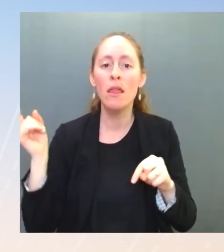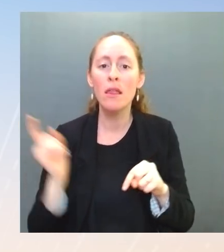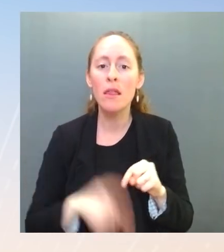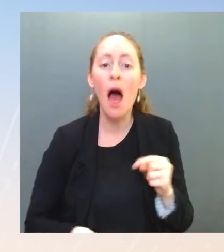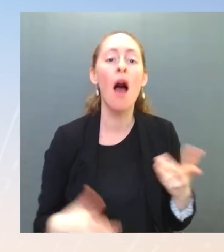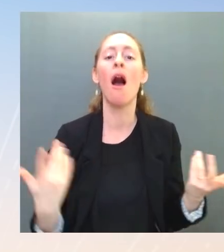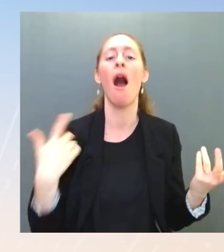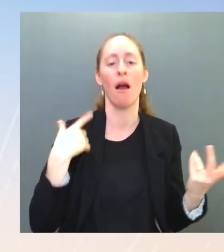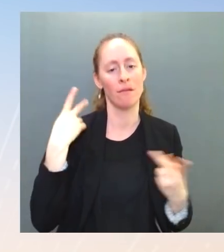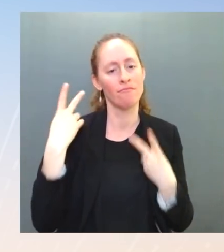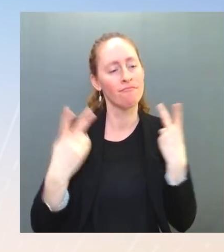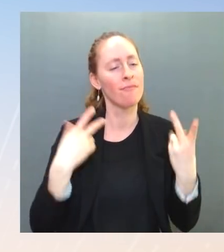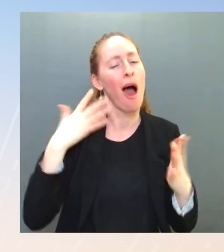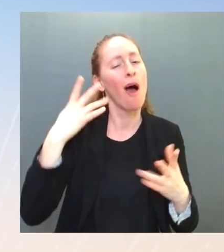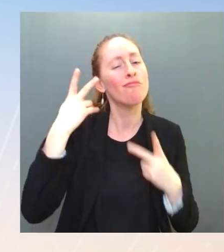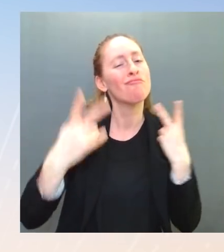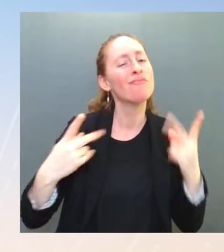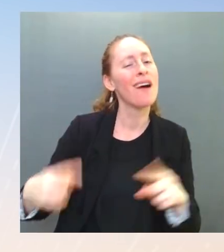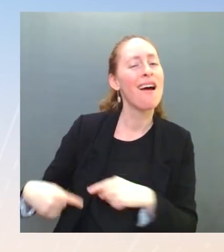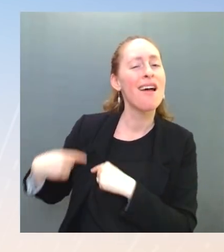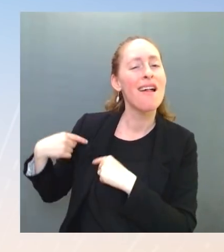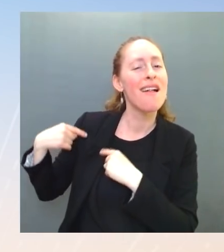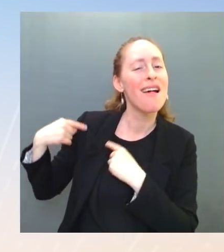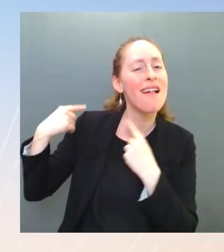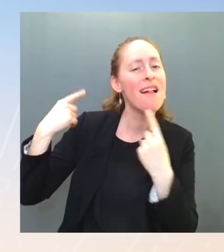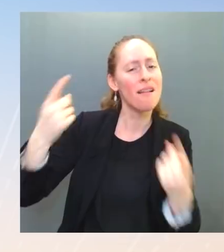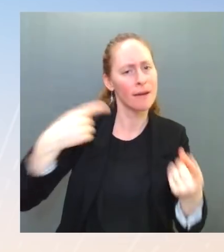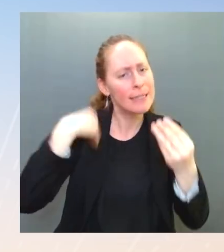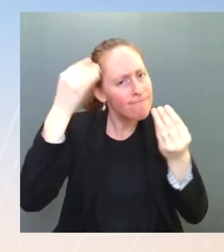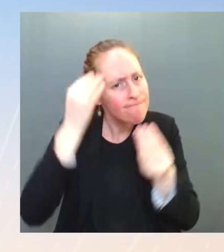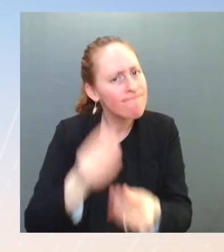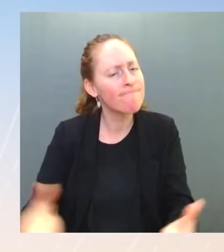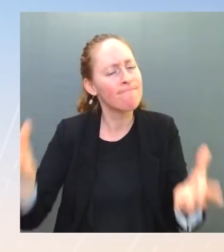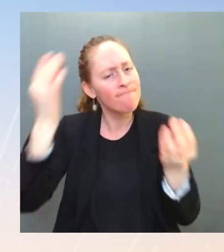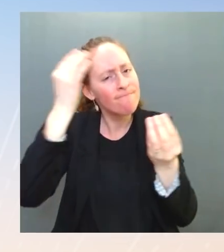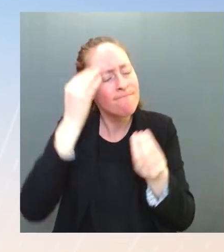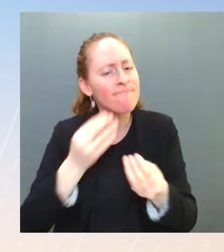And we know that since the start of this invasion, because of the reduction of oil and the supply